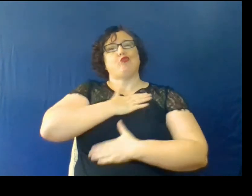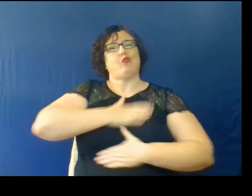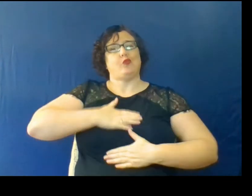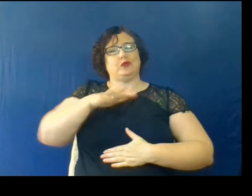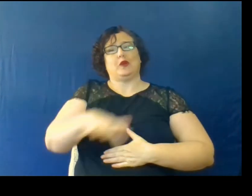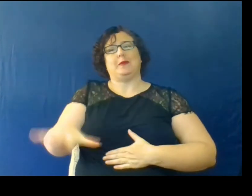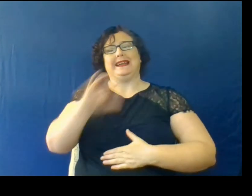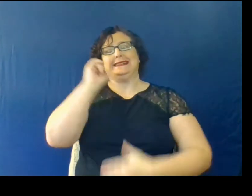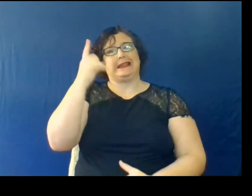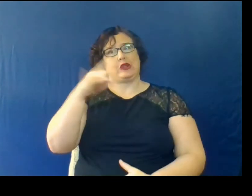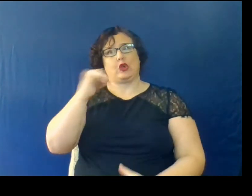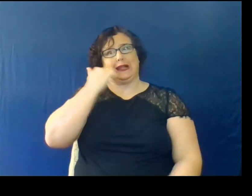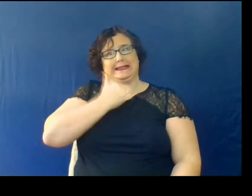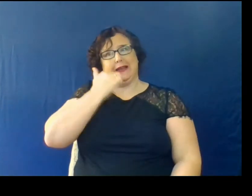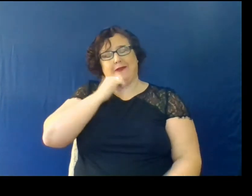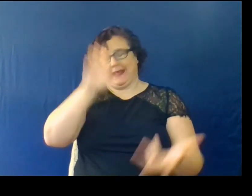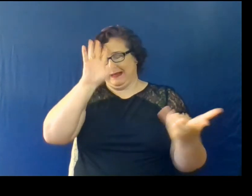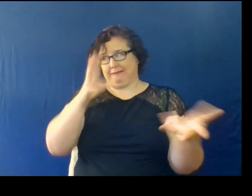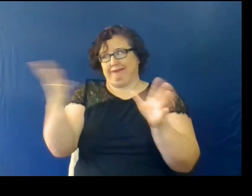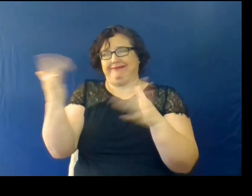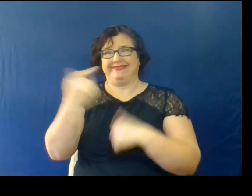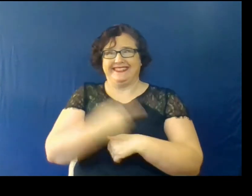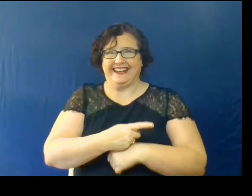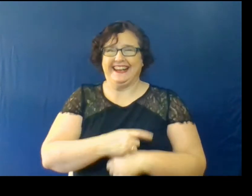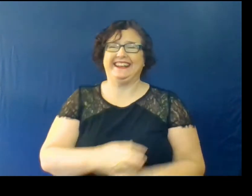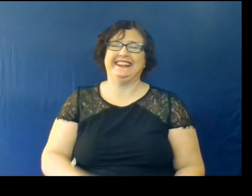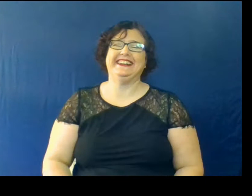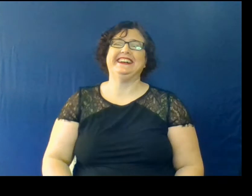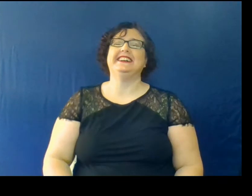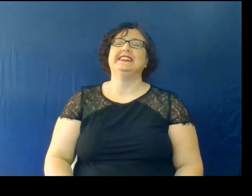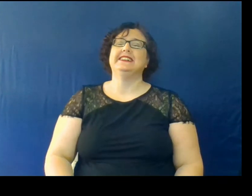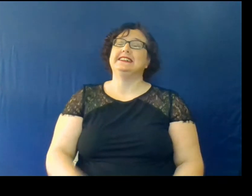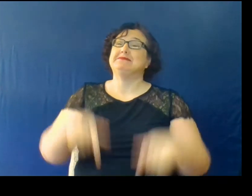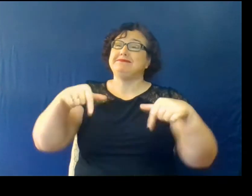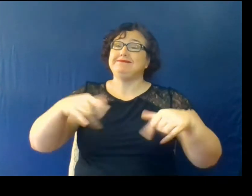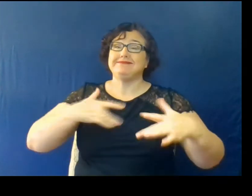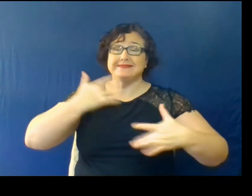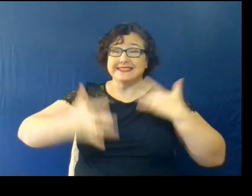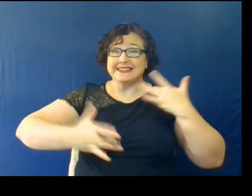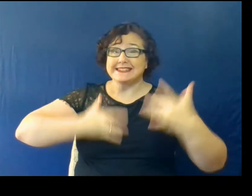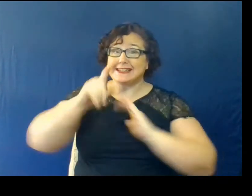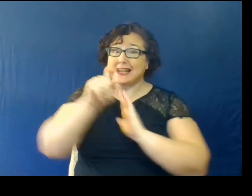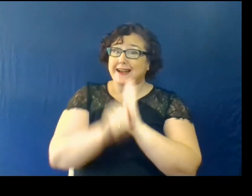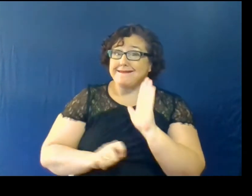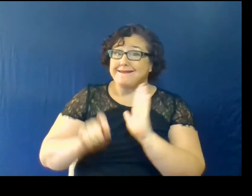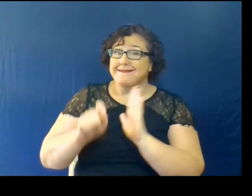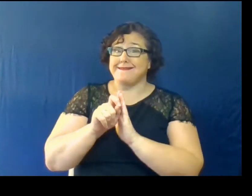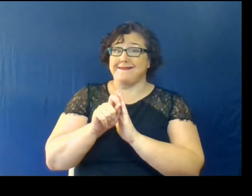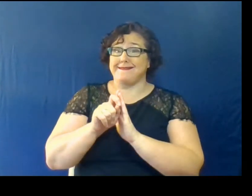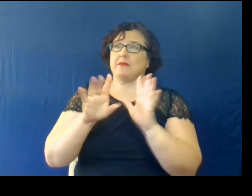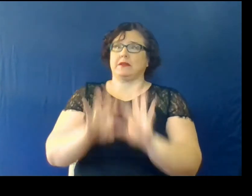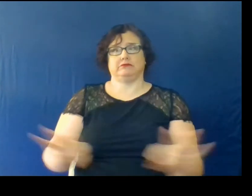Anyways you know it's an exciting time for us and an important time for us to exercise